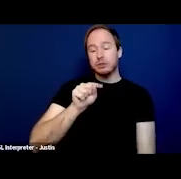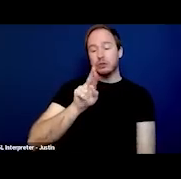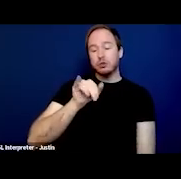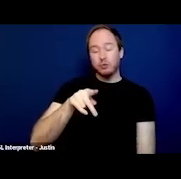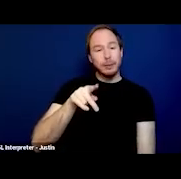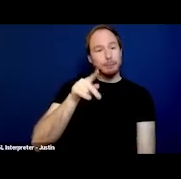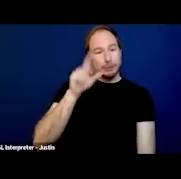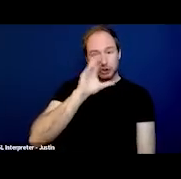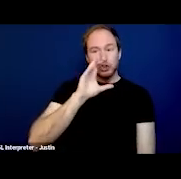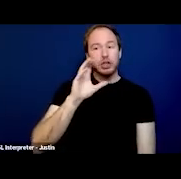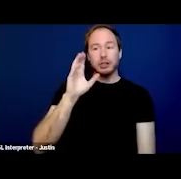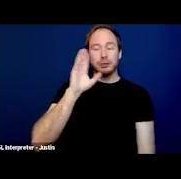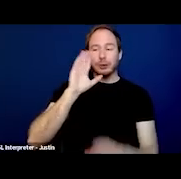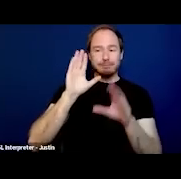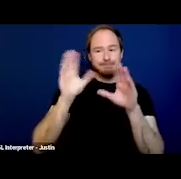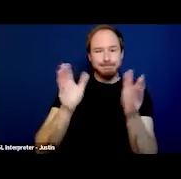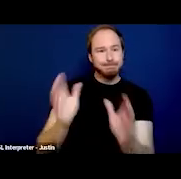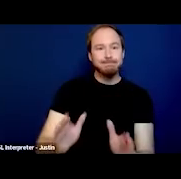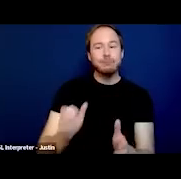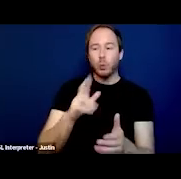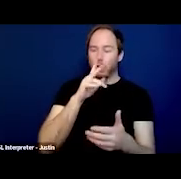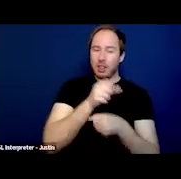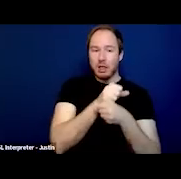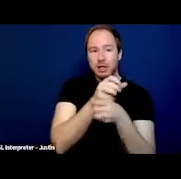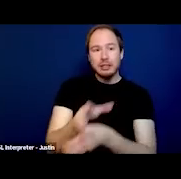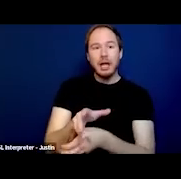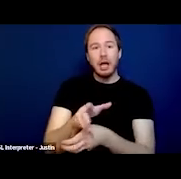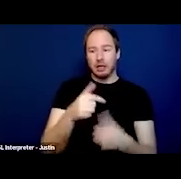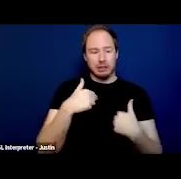or speak harshly to residents or residents feel afraid.